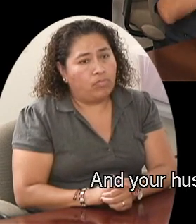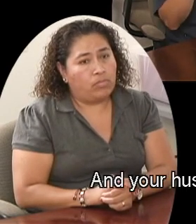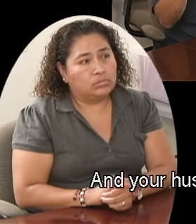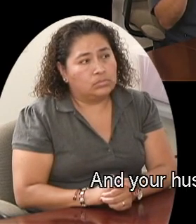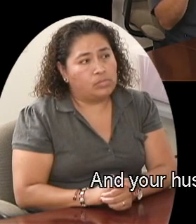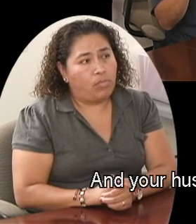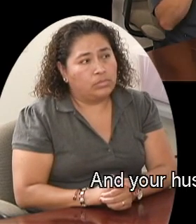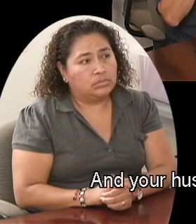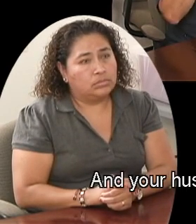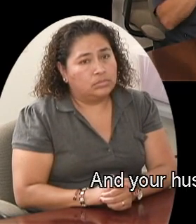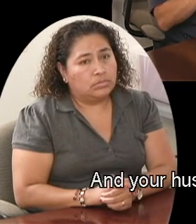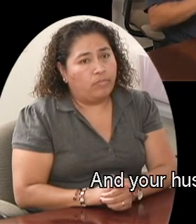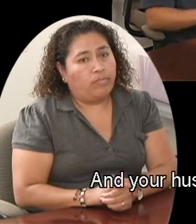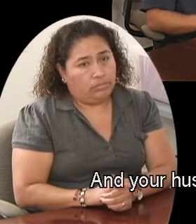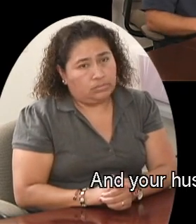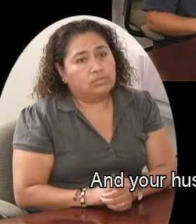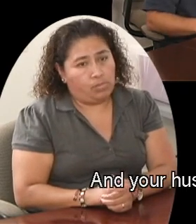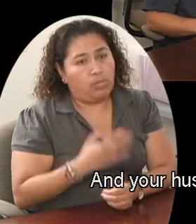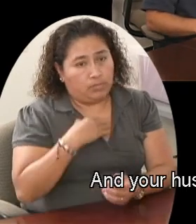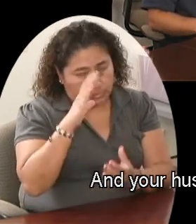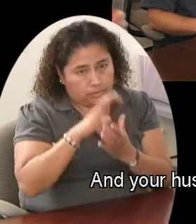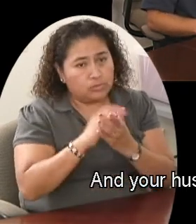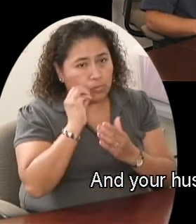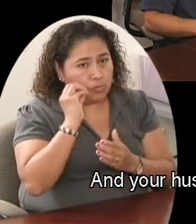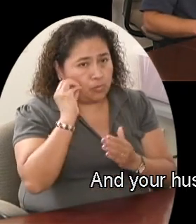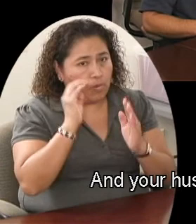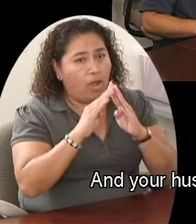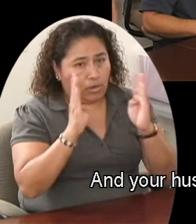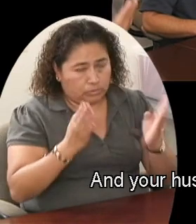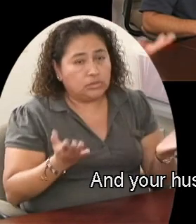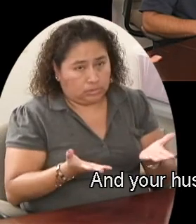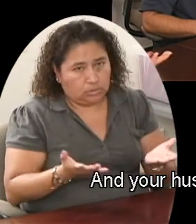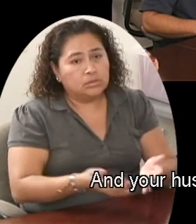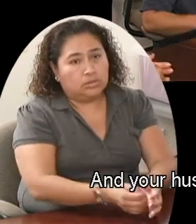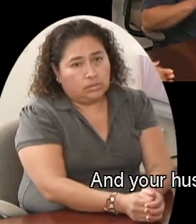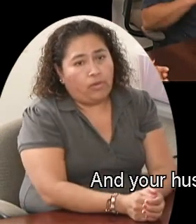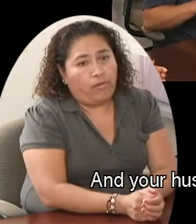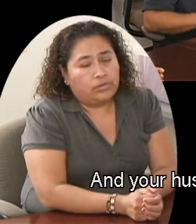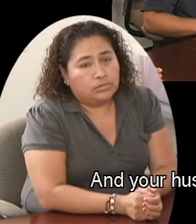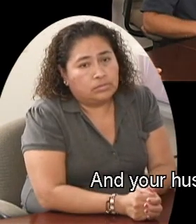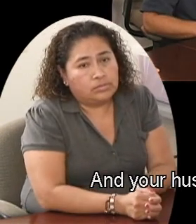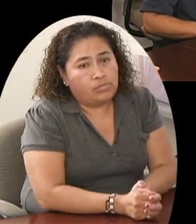And your husband, here? Good.